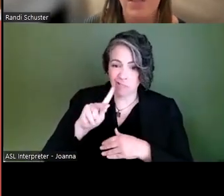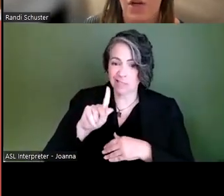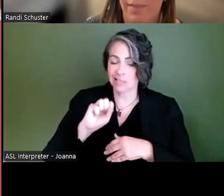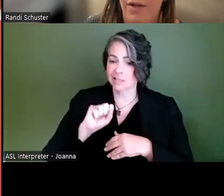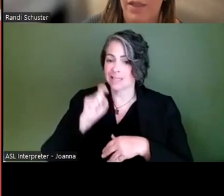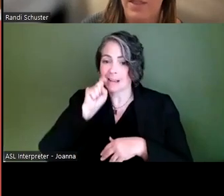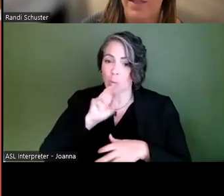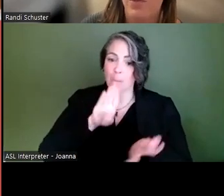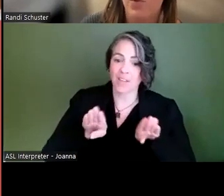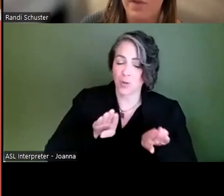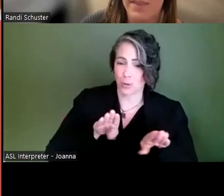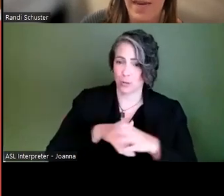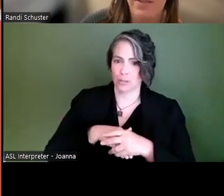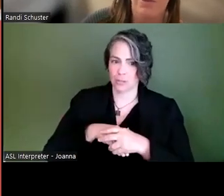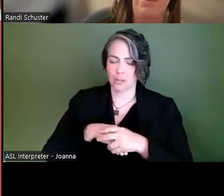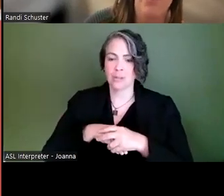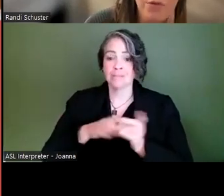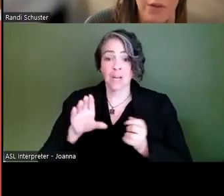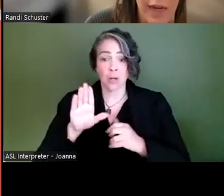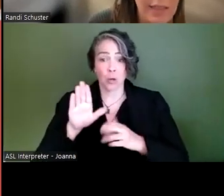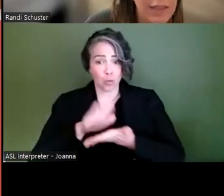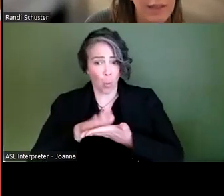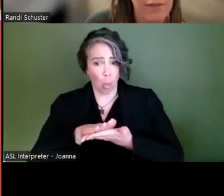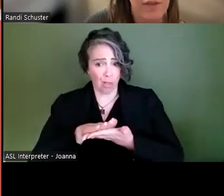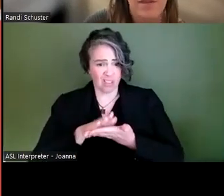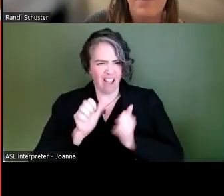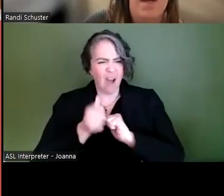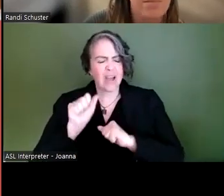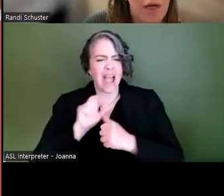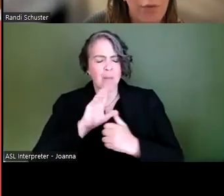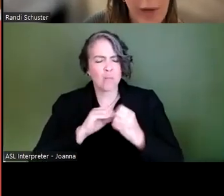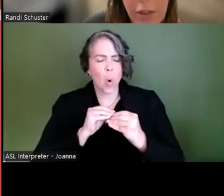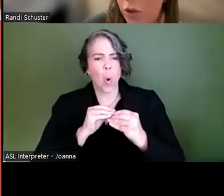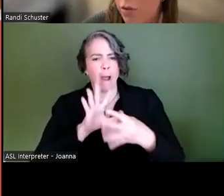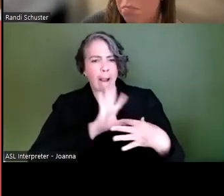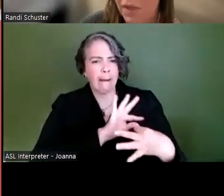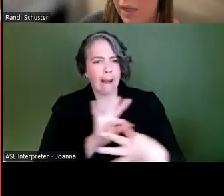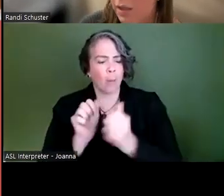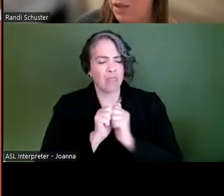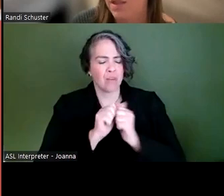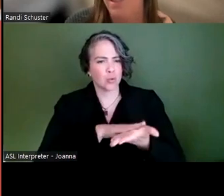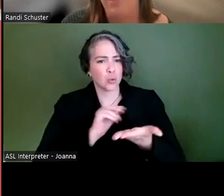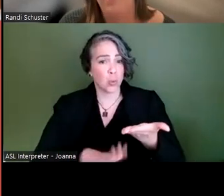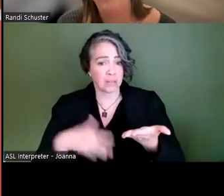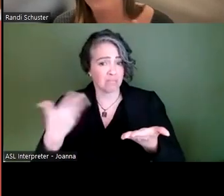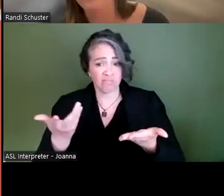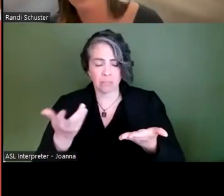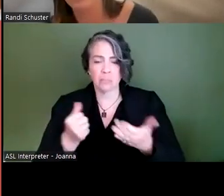talk about that schools can take to improve connectedness, some of which being: making sure